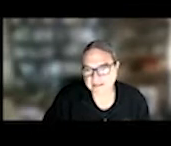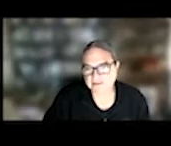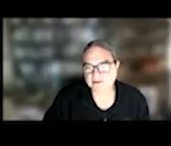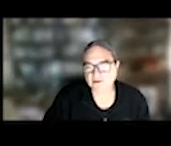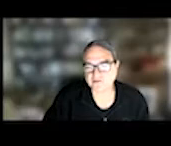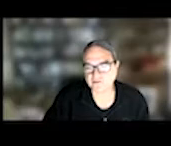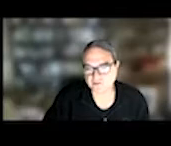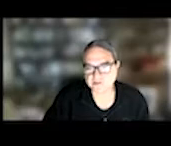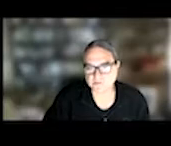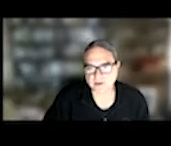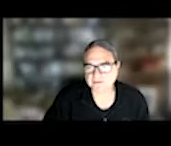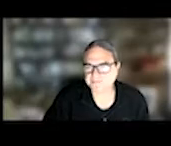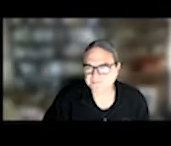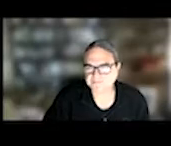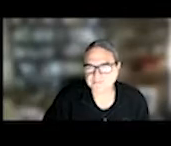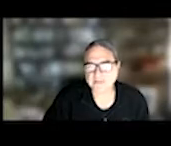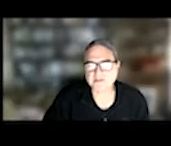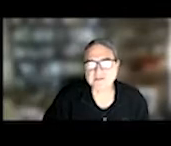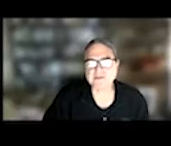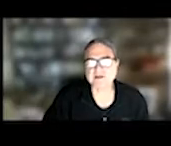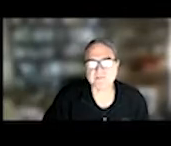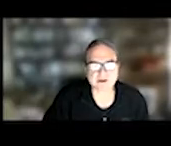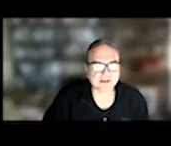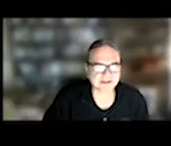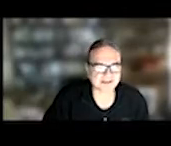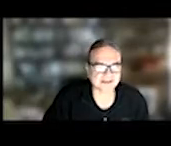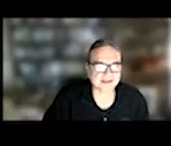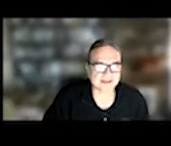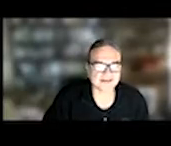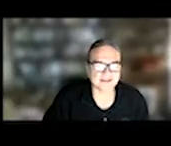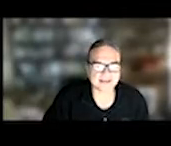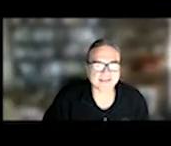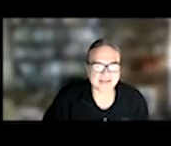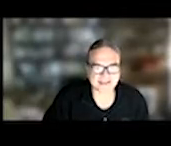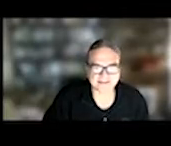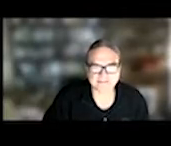Baskin cultural groups as well. So that's why it's called American Indian and Alaska native.